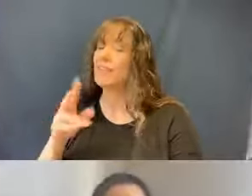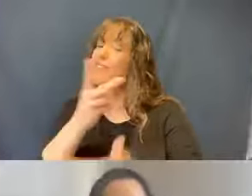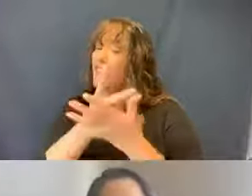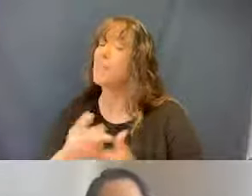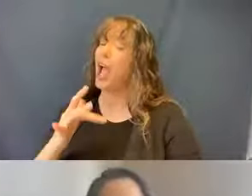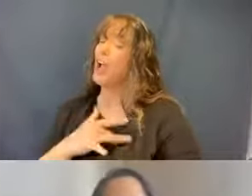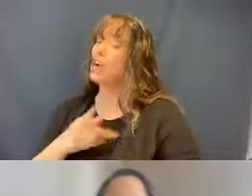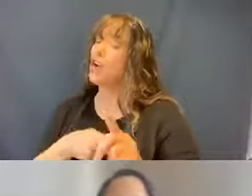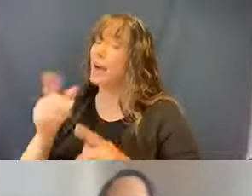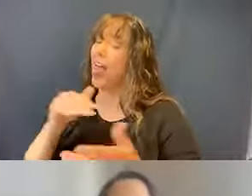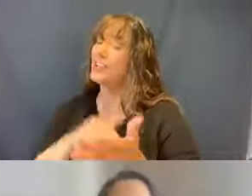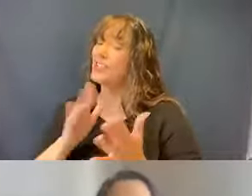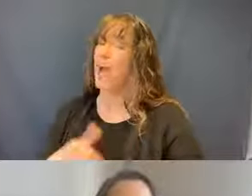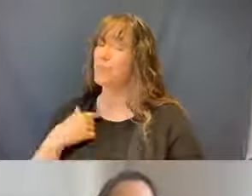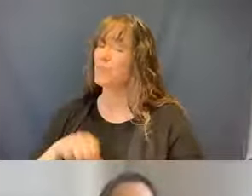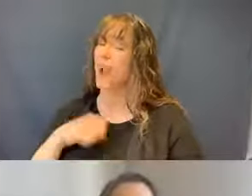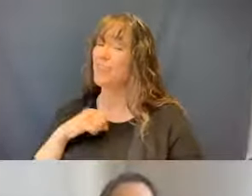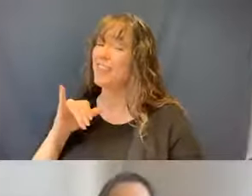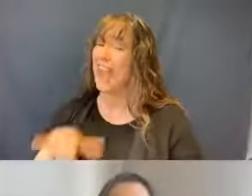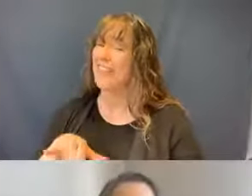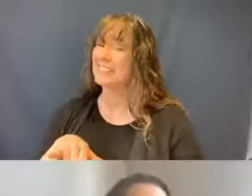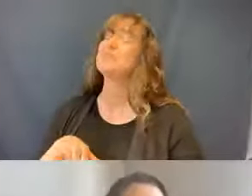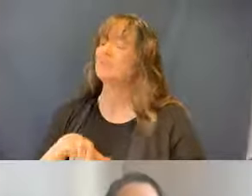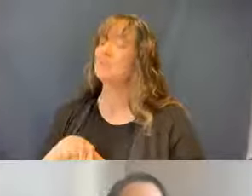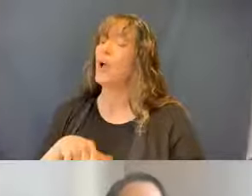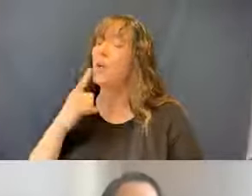I'm pretty proud of that. But we'll have the cardiologist say, "wow! I can't believe that